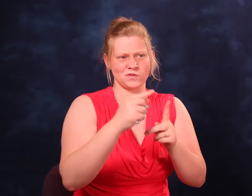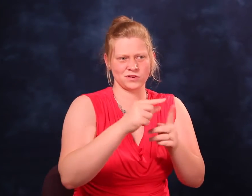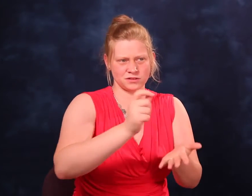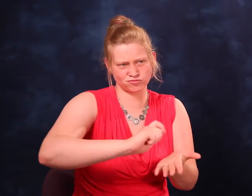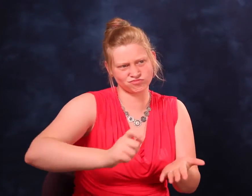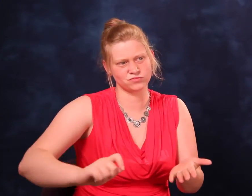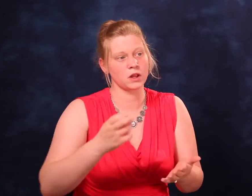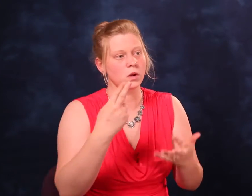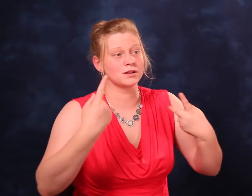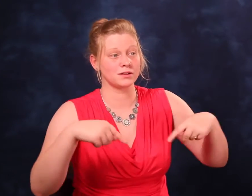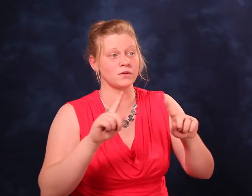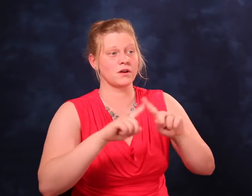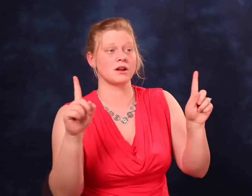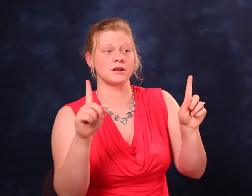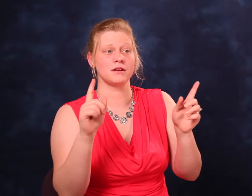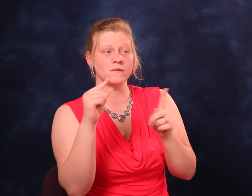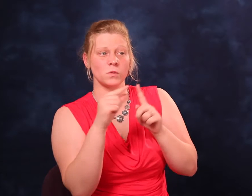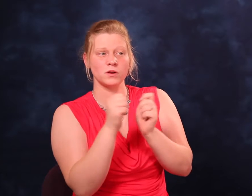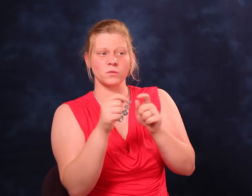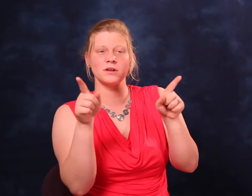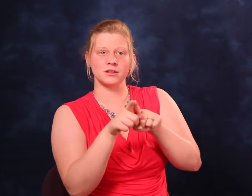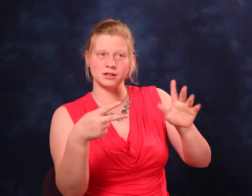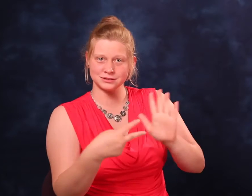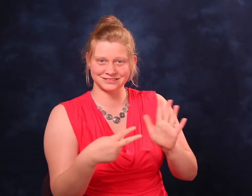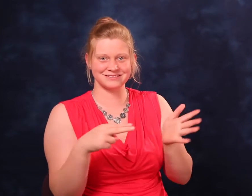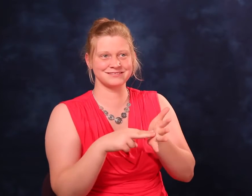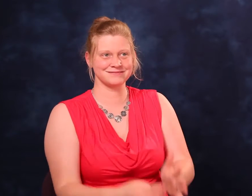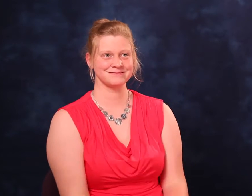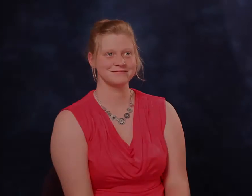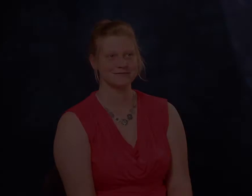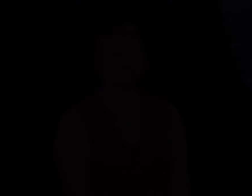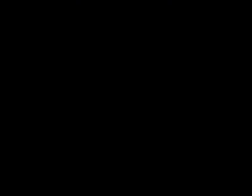write the word down or try a different word with the same meaning.